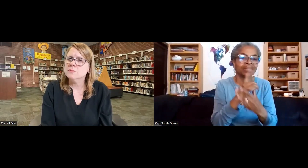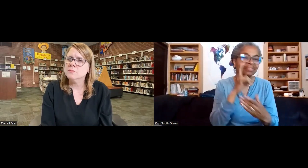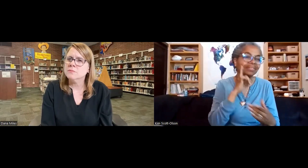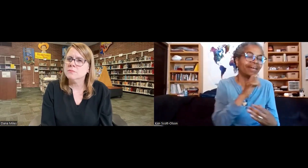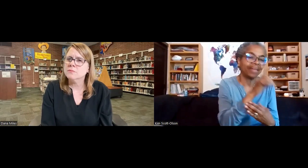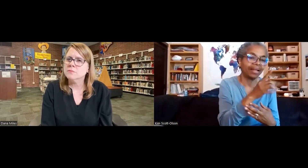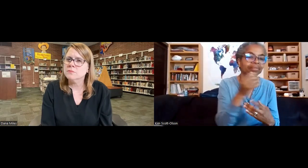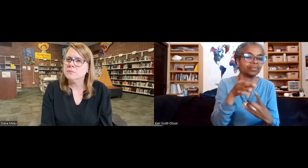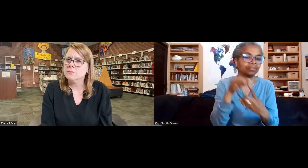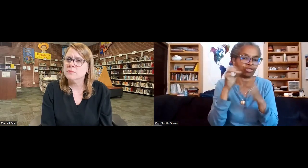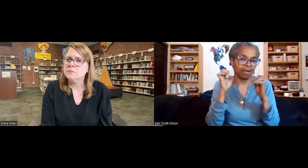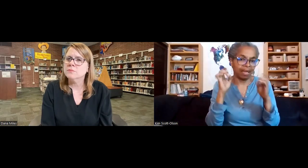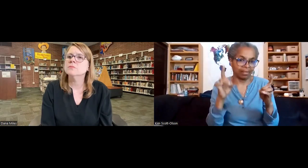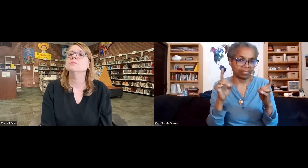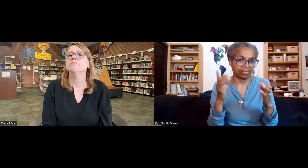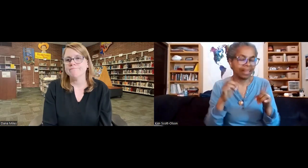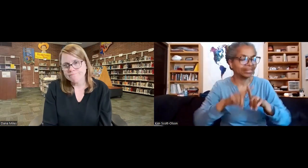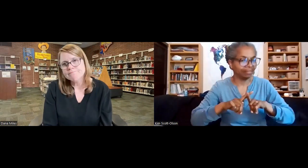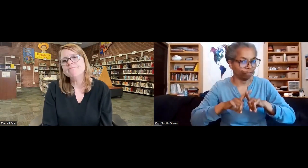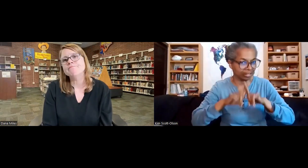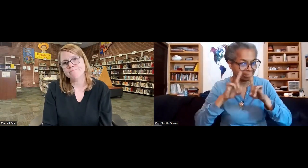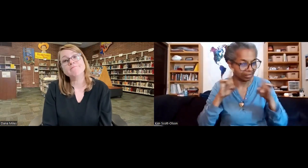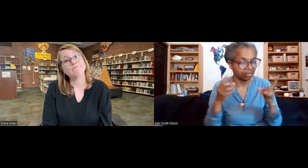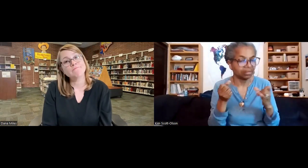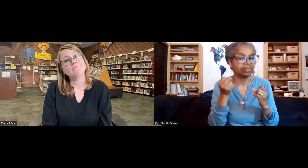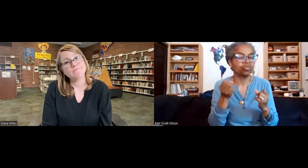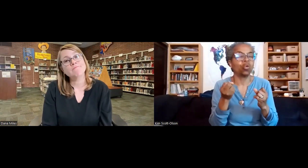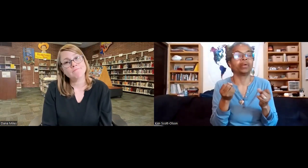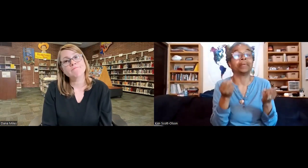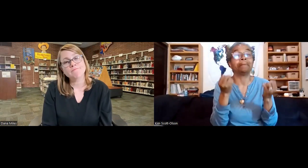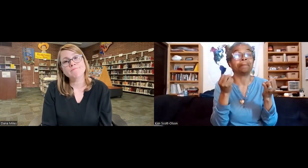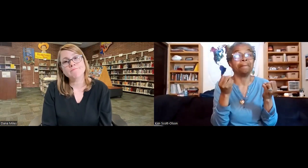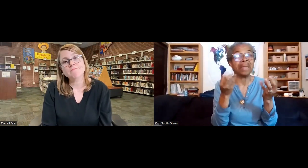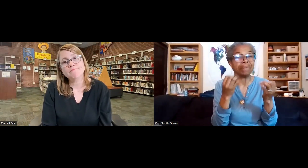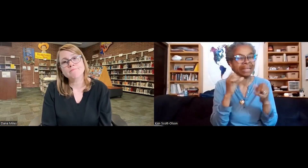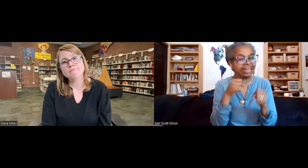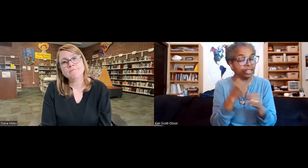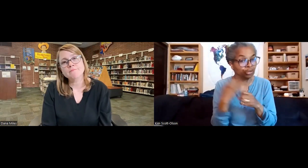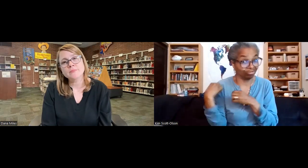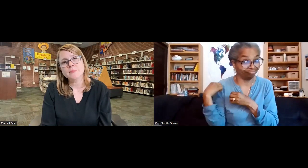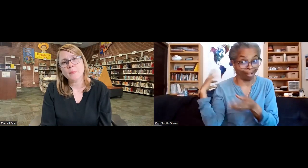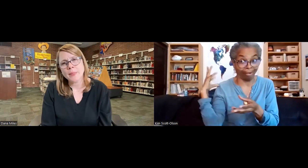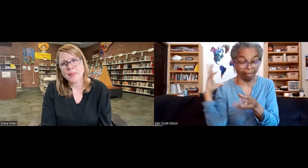about the difference between Deaf ed and special ed. They are indeed different.